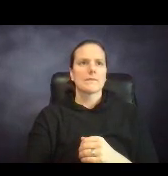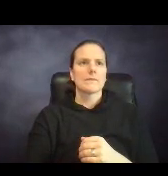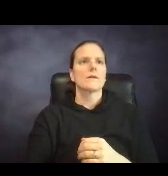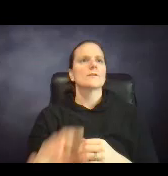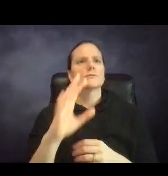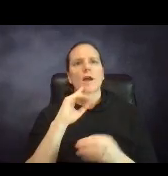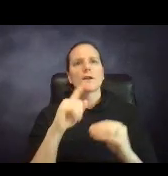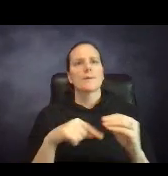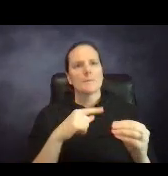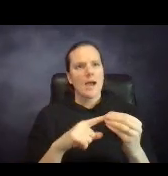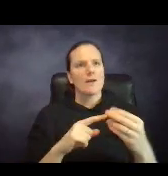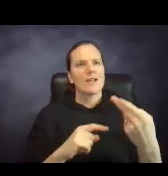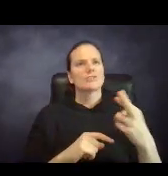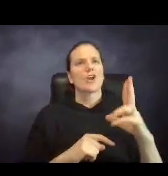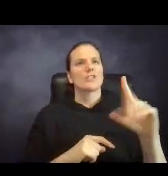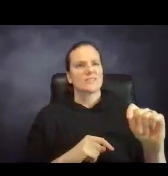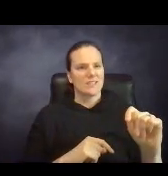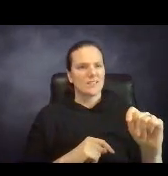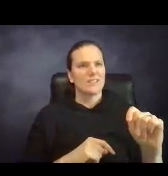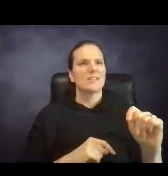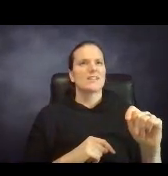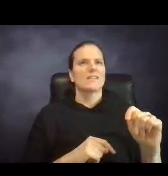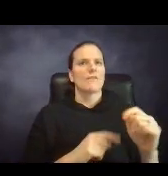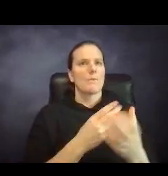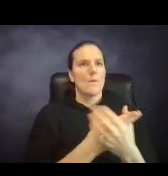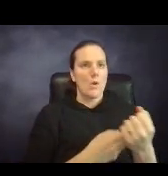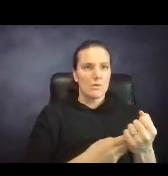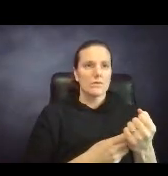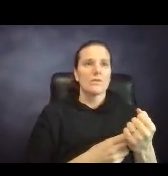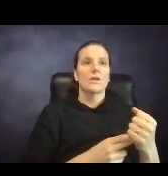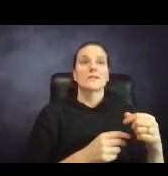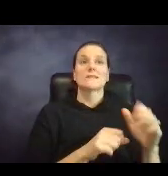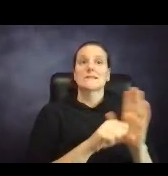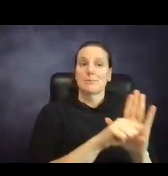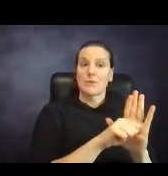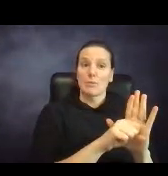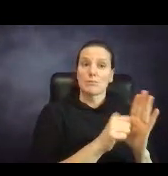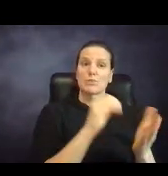And then HRT is an effective first line therapy for improving health outcomes and restoring one sense of balance, balance